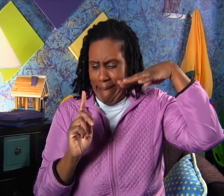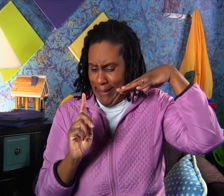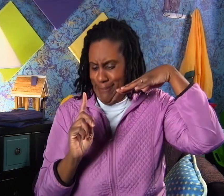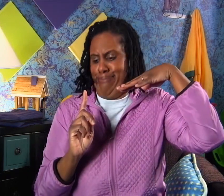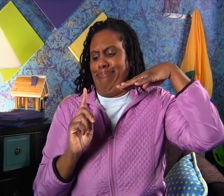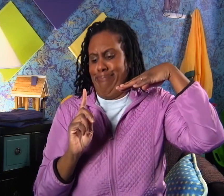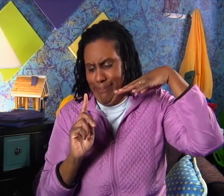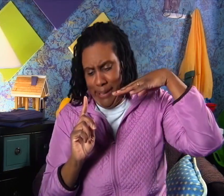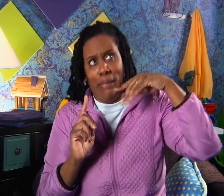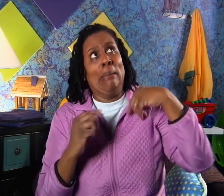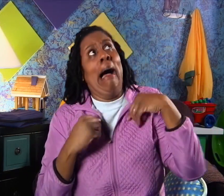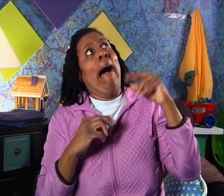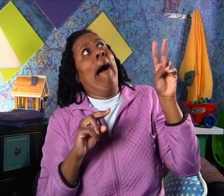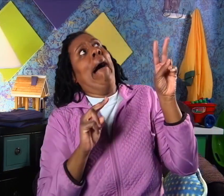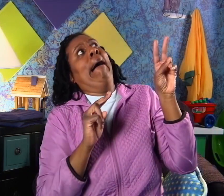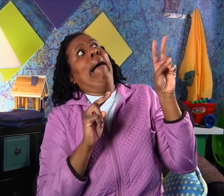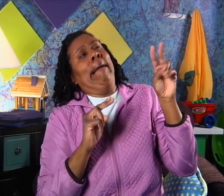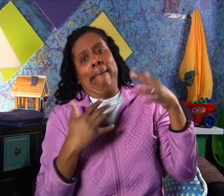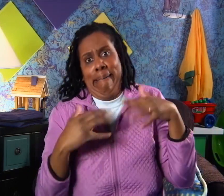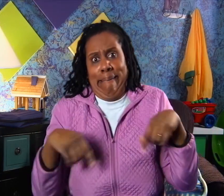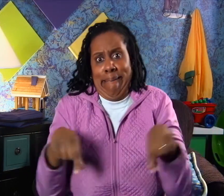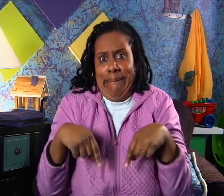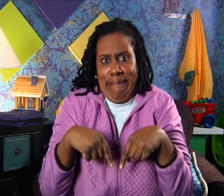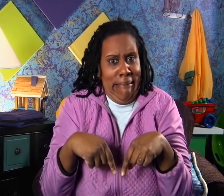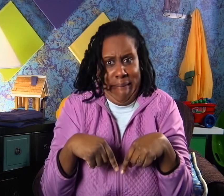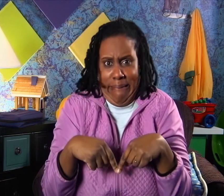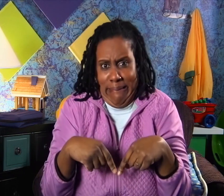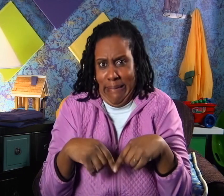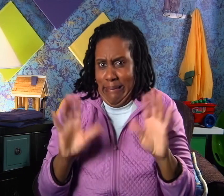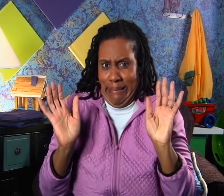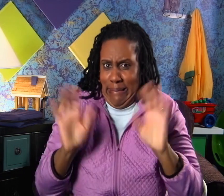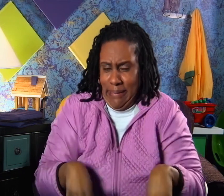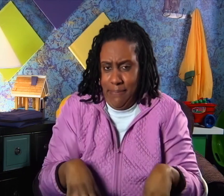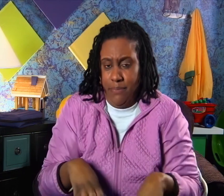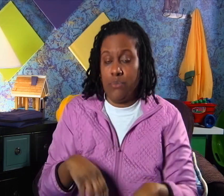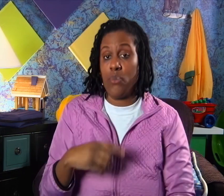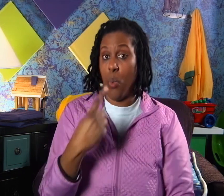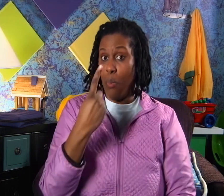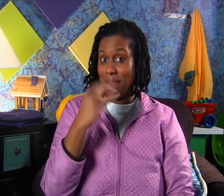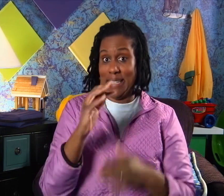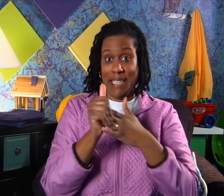WE WERE SO AFRAID OF THEM, WE WERE SHAKING IN OUR BOOTS."